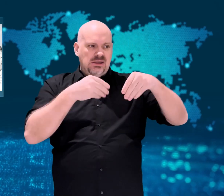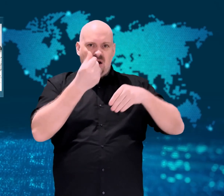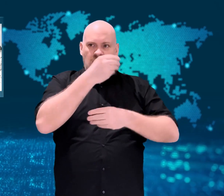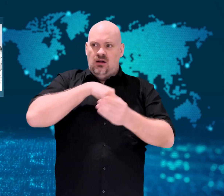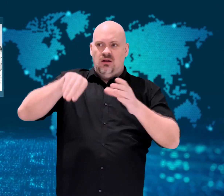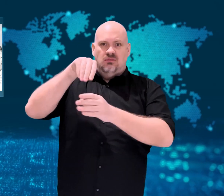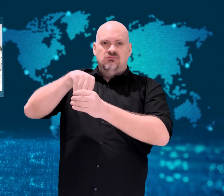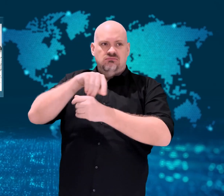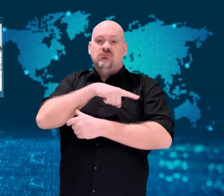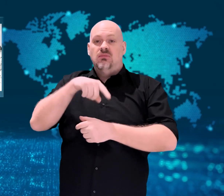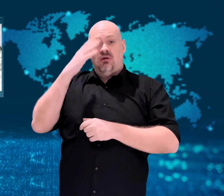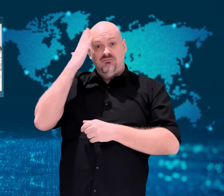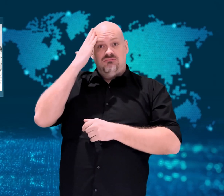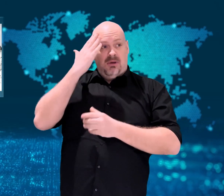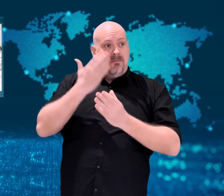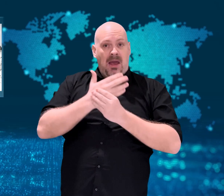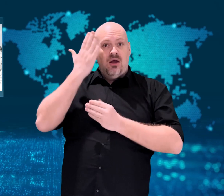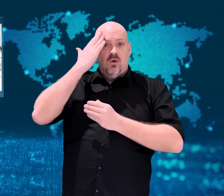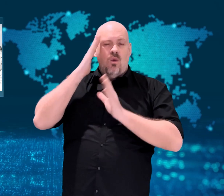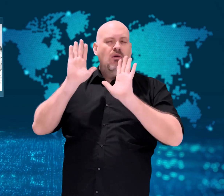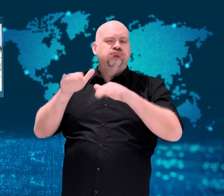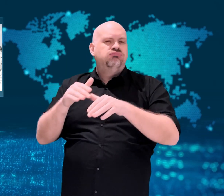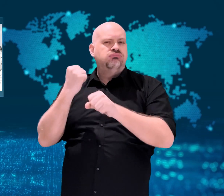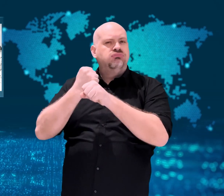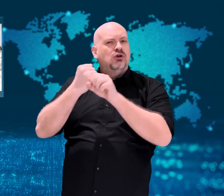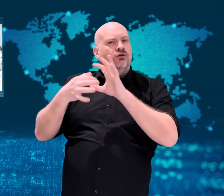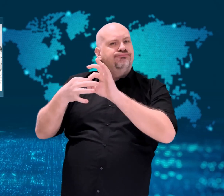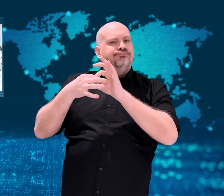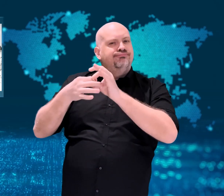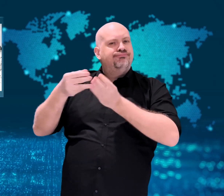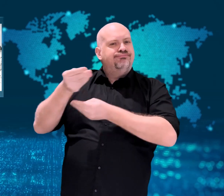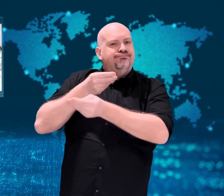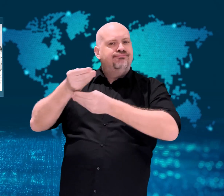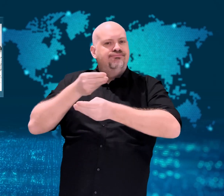some as far back in the 1940s.